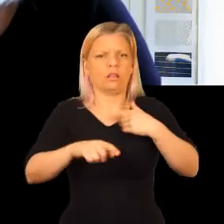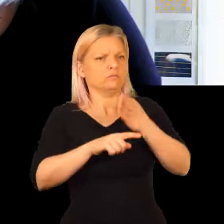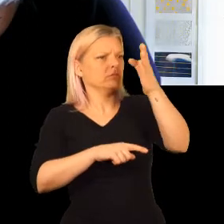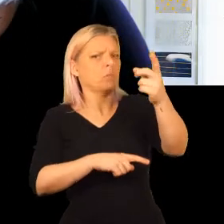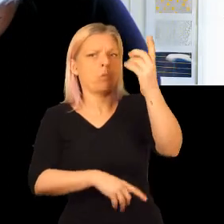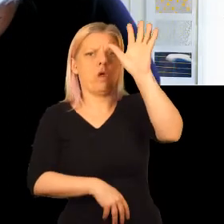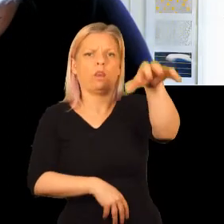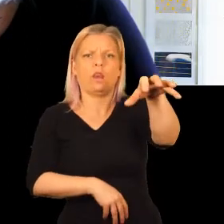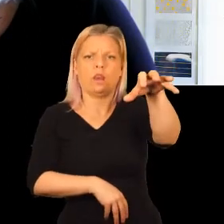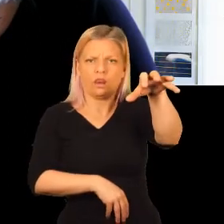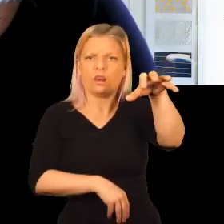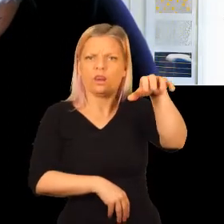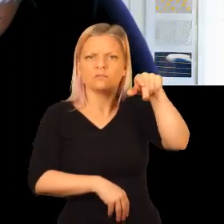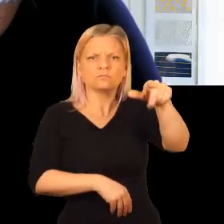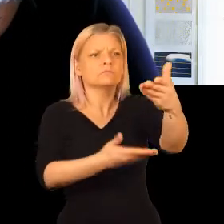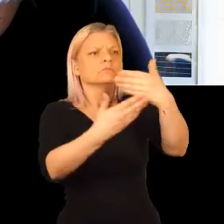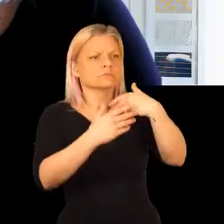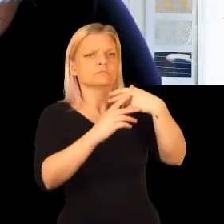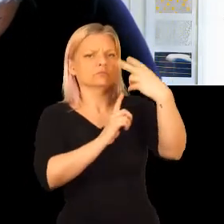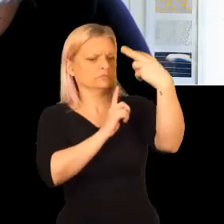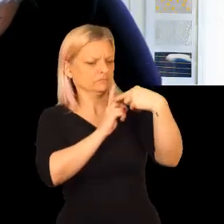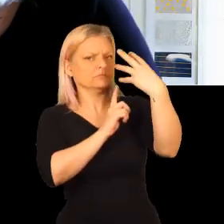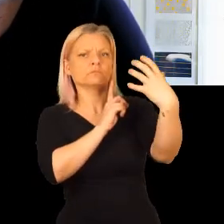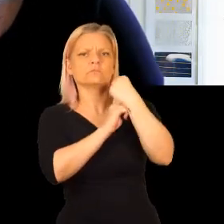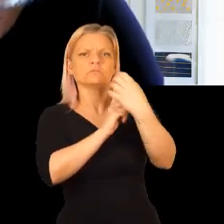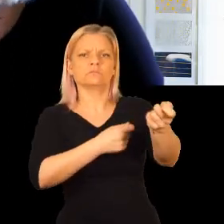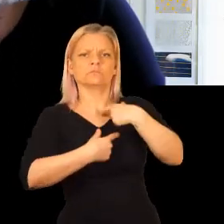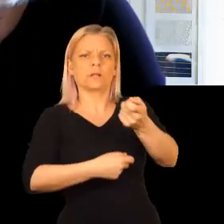struggling i went to one place and they wanted to talk about giving me a diagnosis and medication